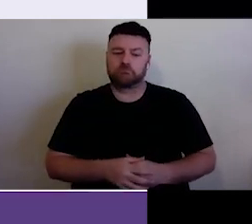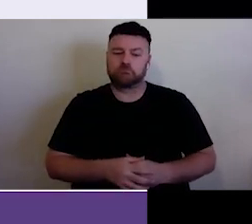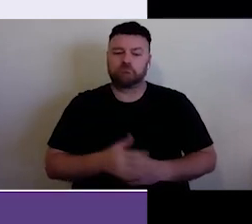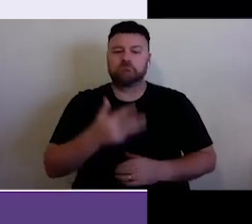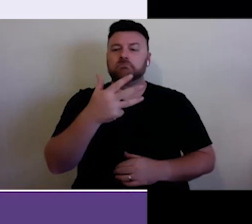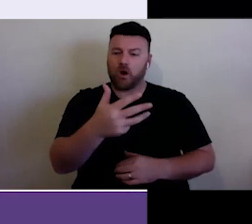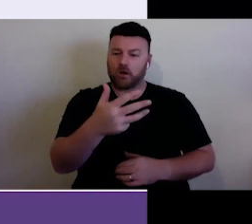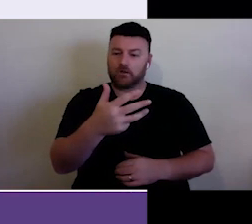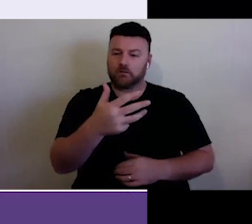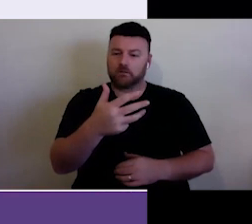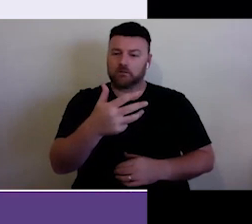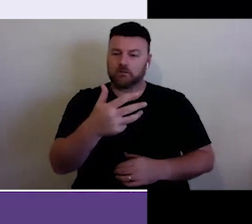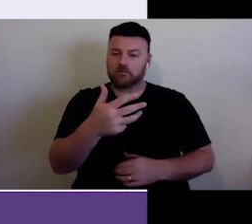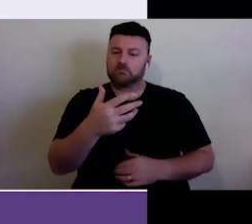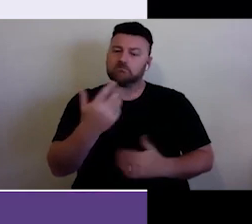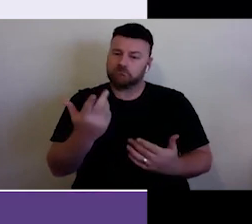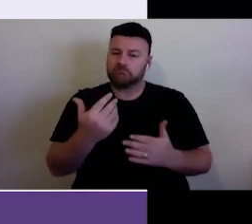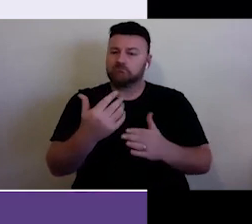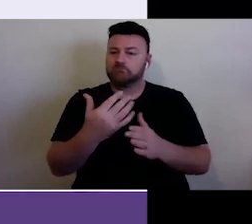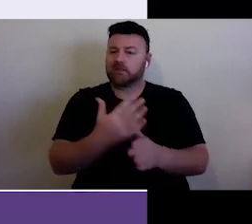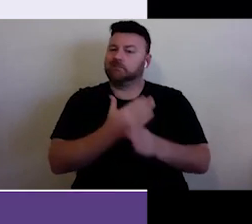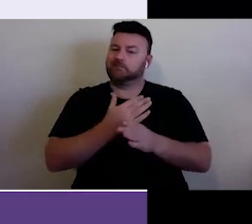maintaining Indigenous culture. So that's thinking about, over the